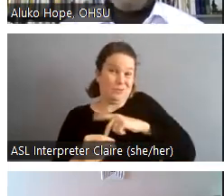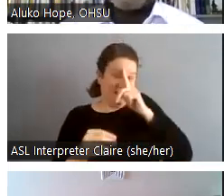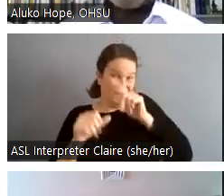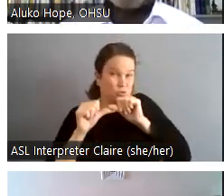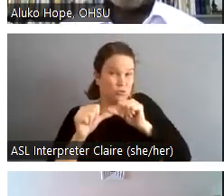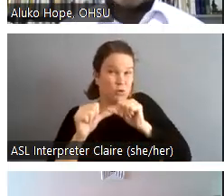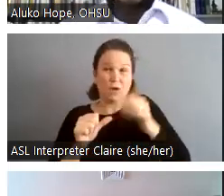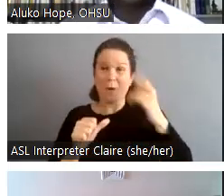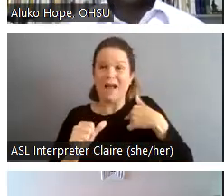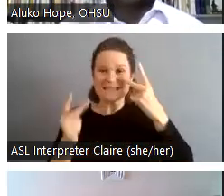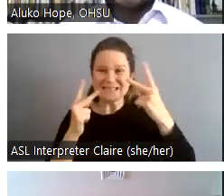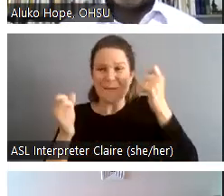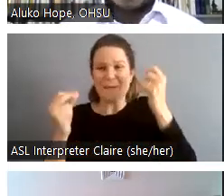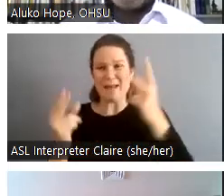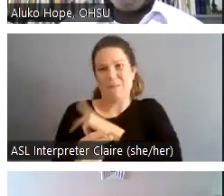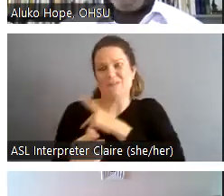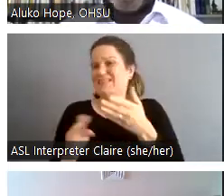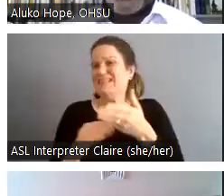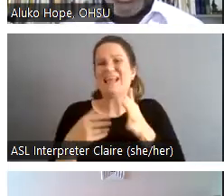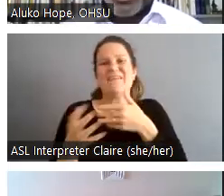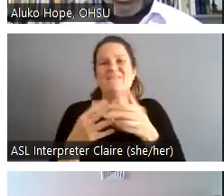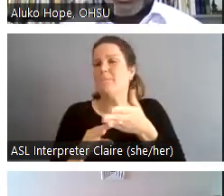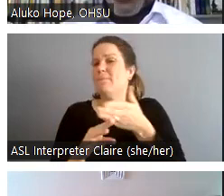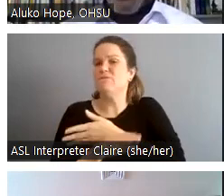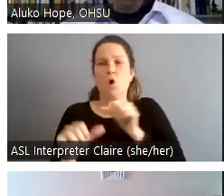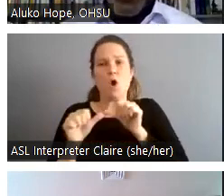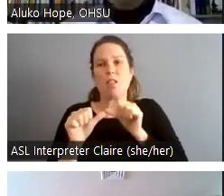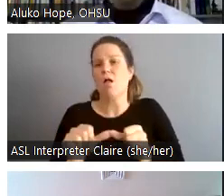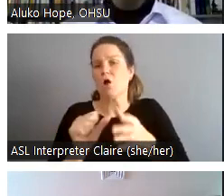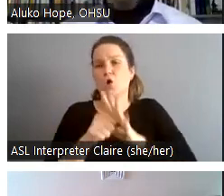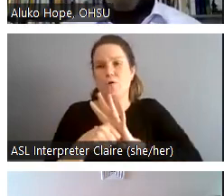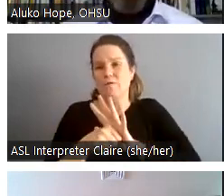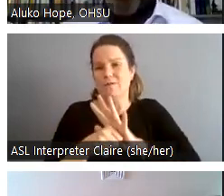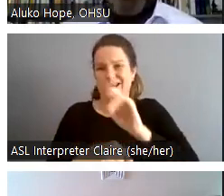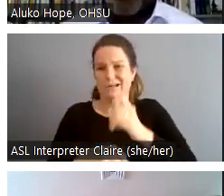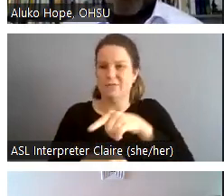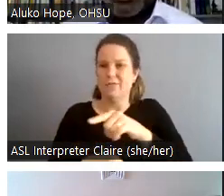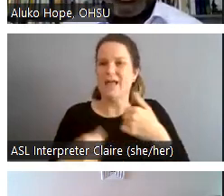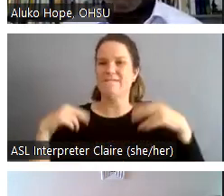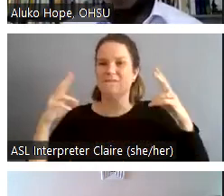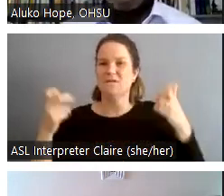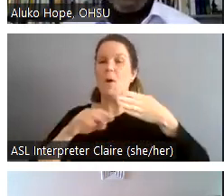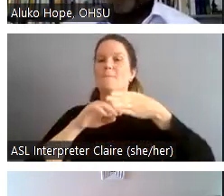patients who, even before their Long COVID diagnosis, they had what I would